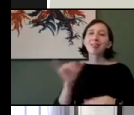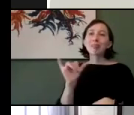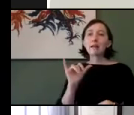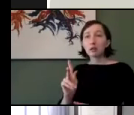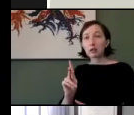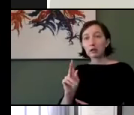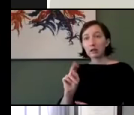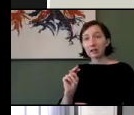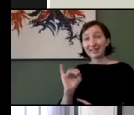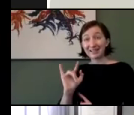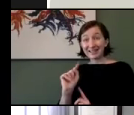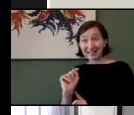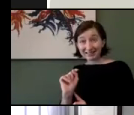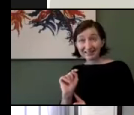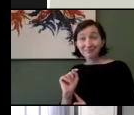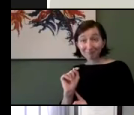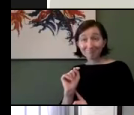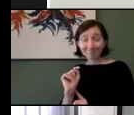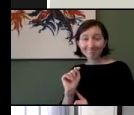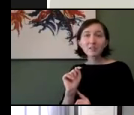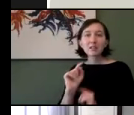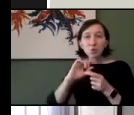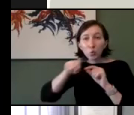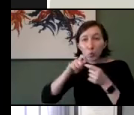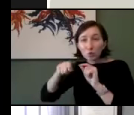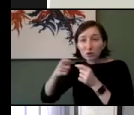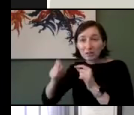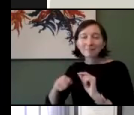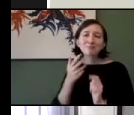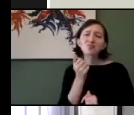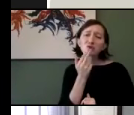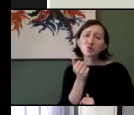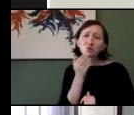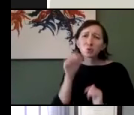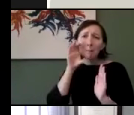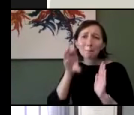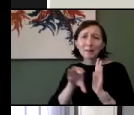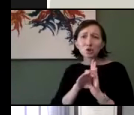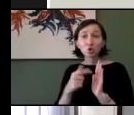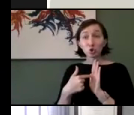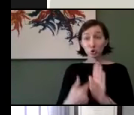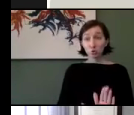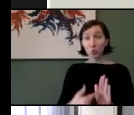If you look at the image there there's an image of someone wearing a mask